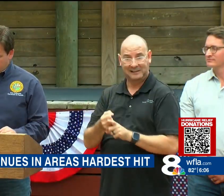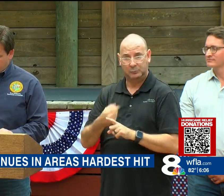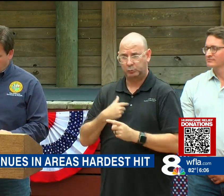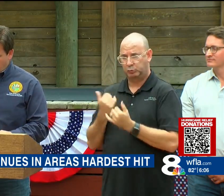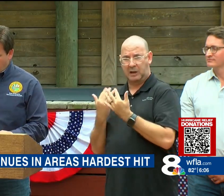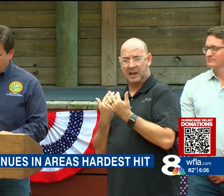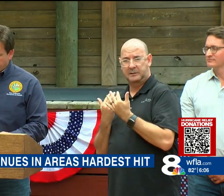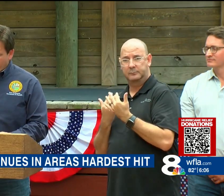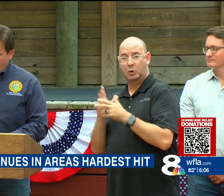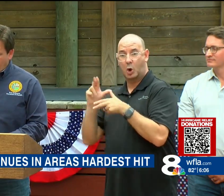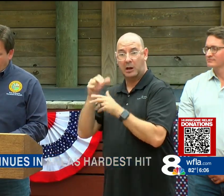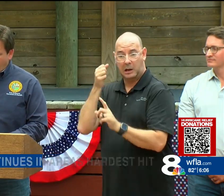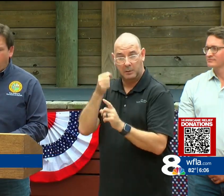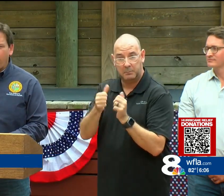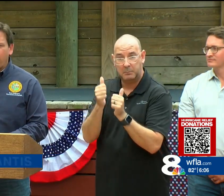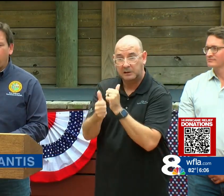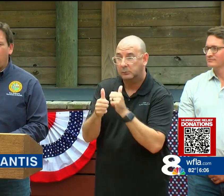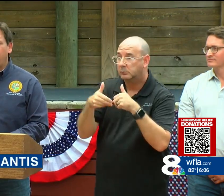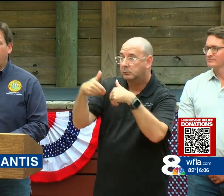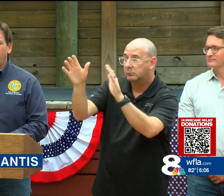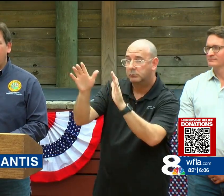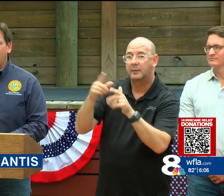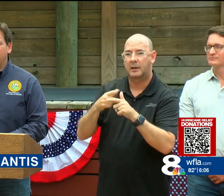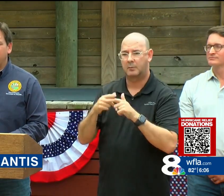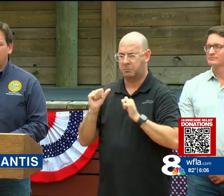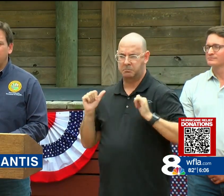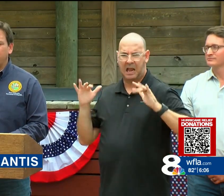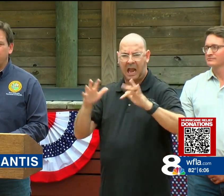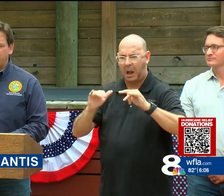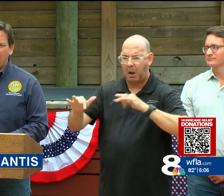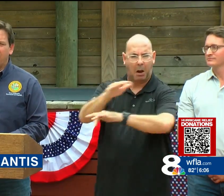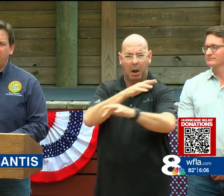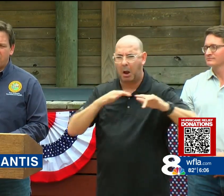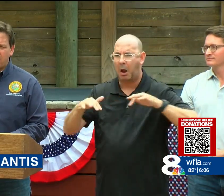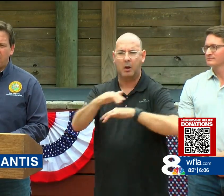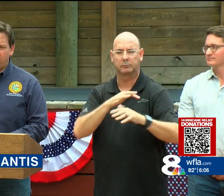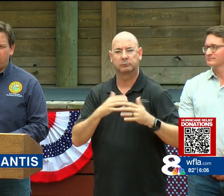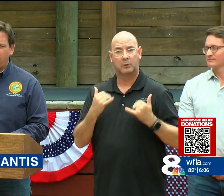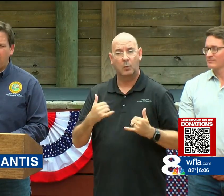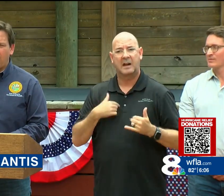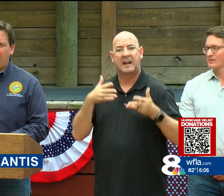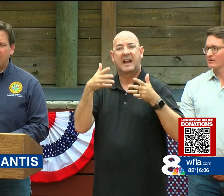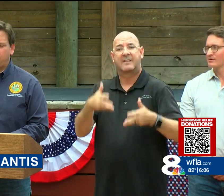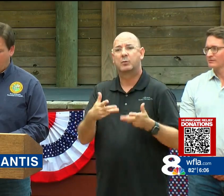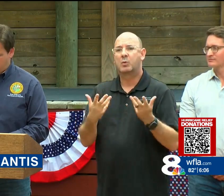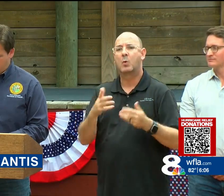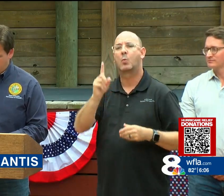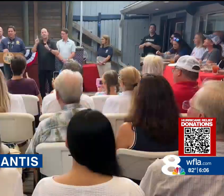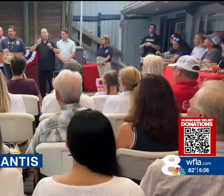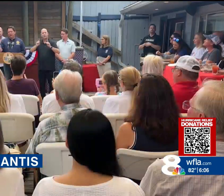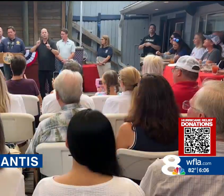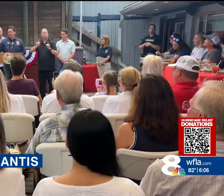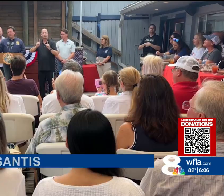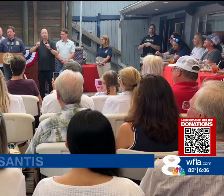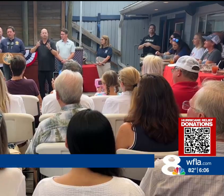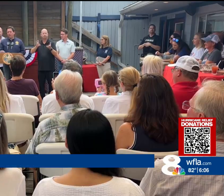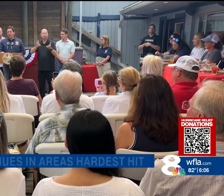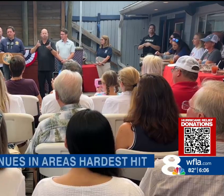DESANTIS SAYS OVER THE STATE. WE'VE BEEN